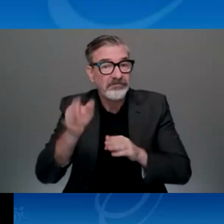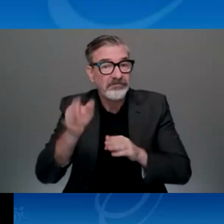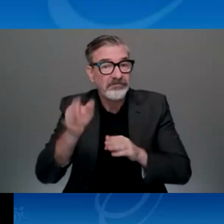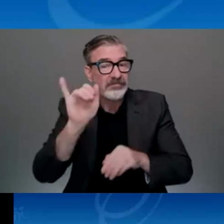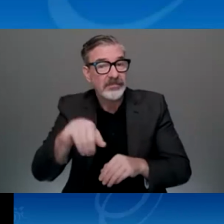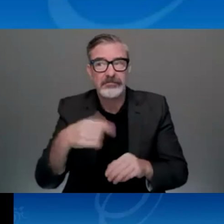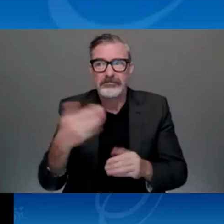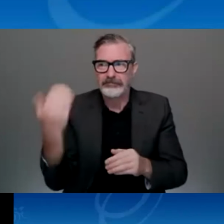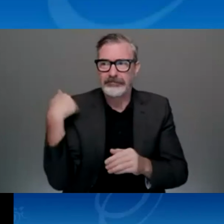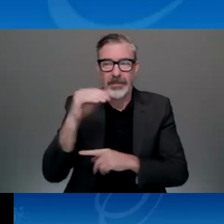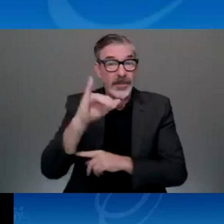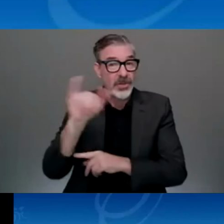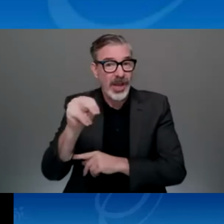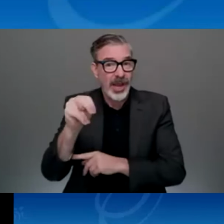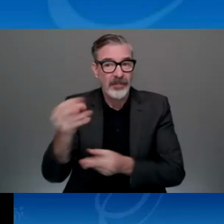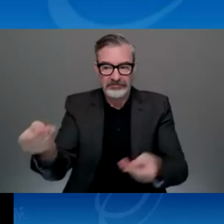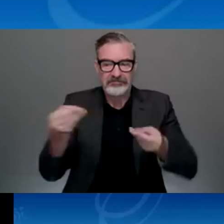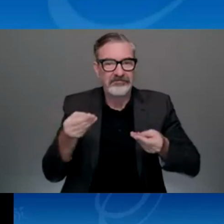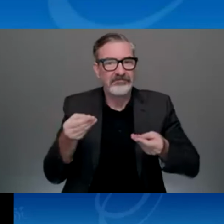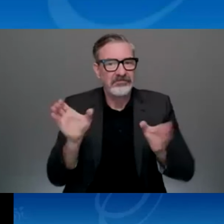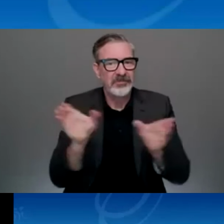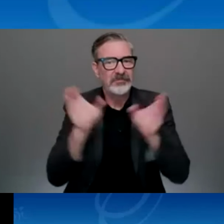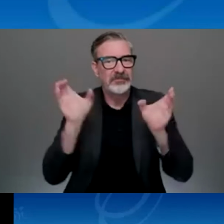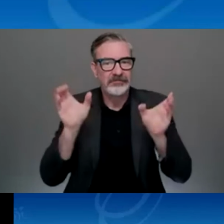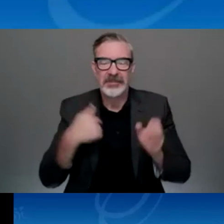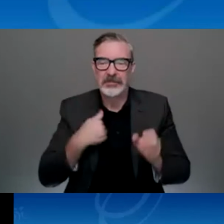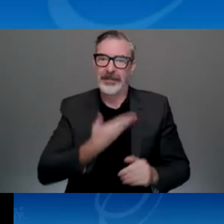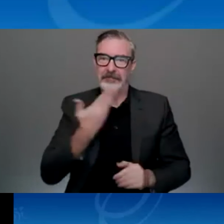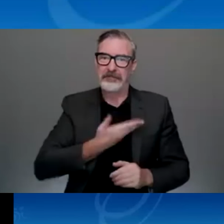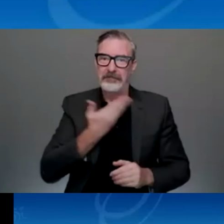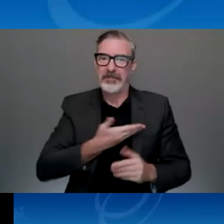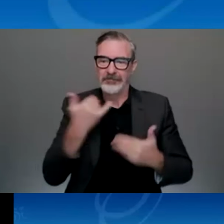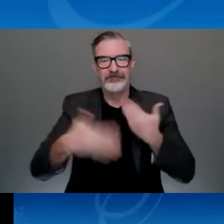So really excited to be using that skill set to go forward.